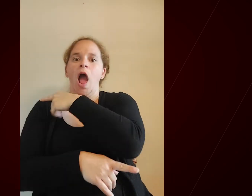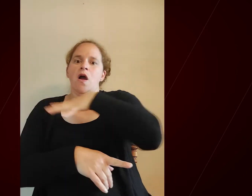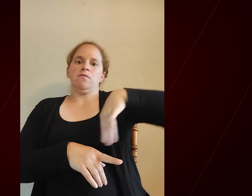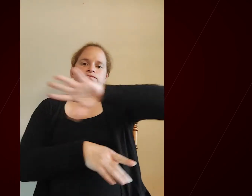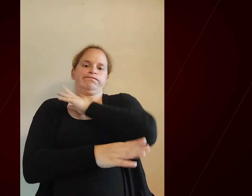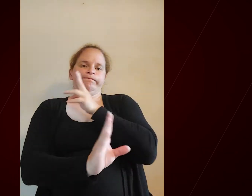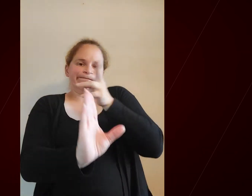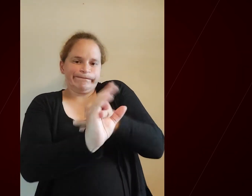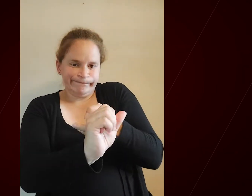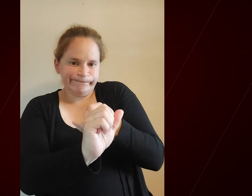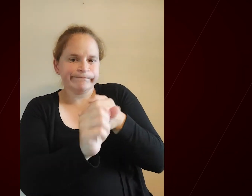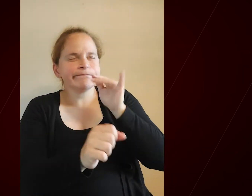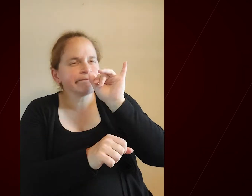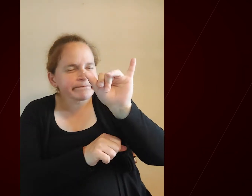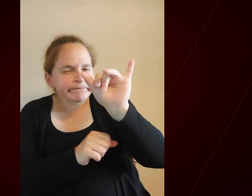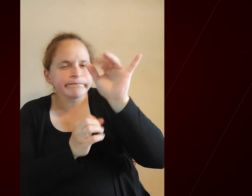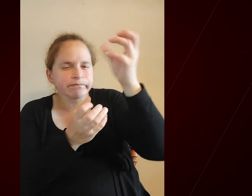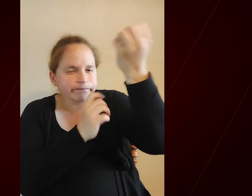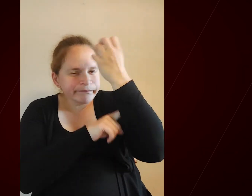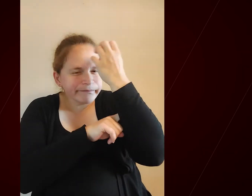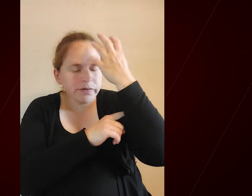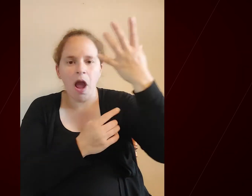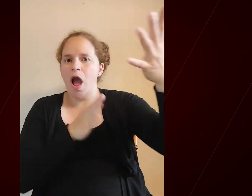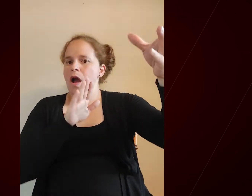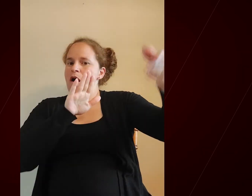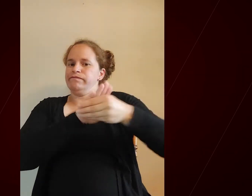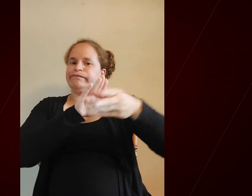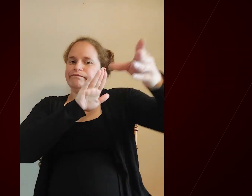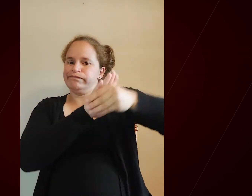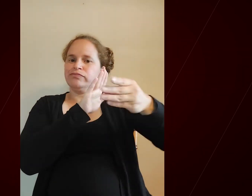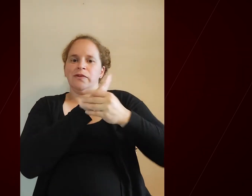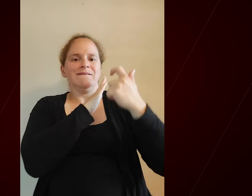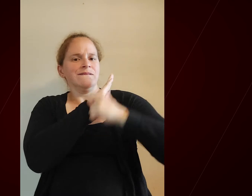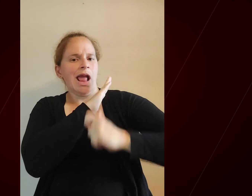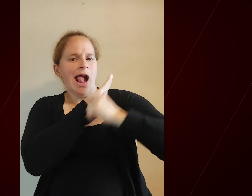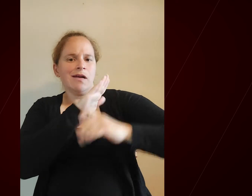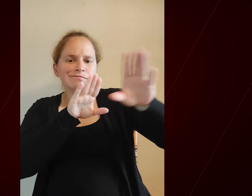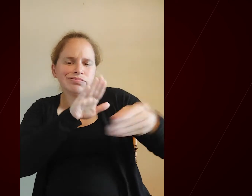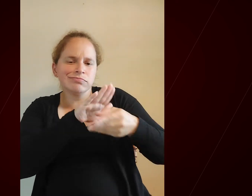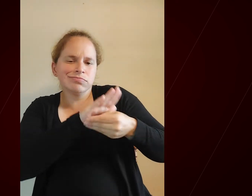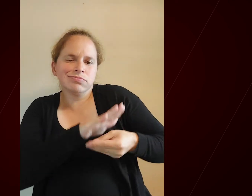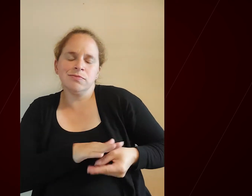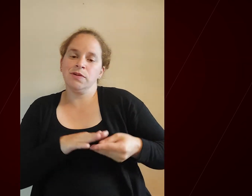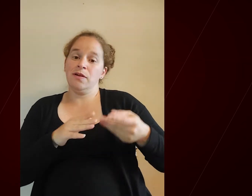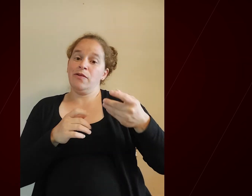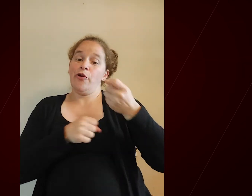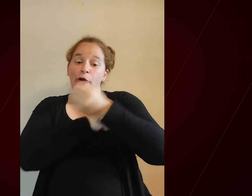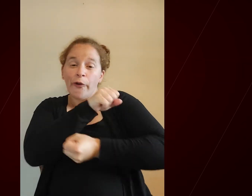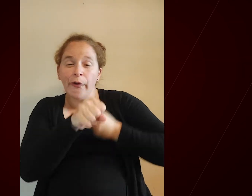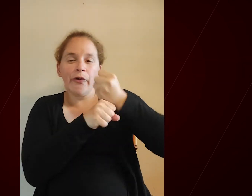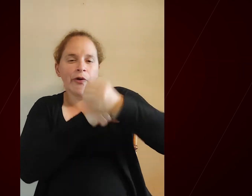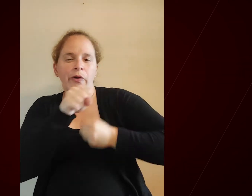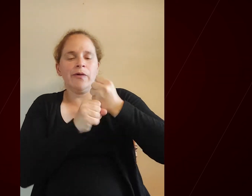throughout the year involving domestic violence